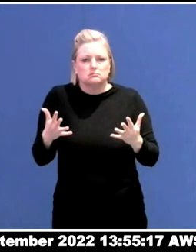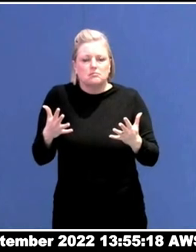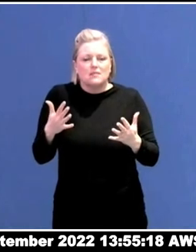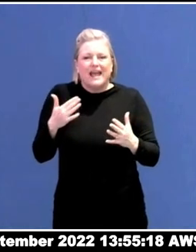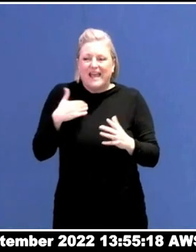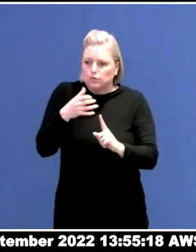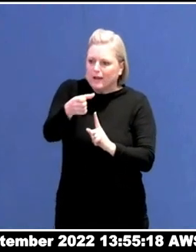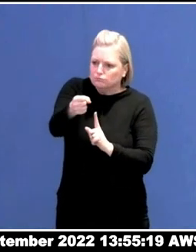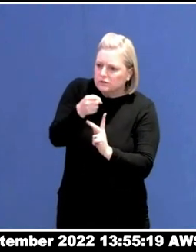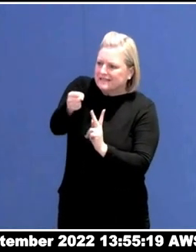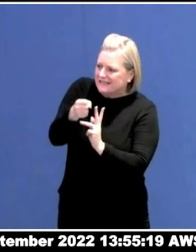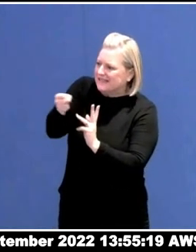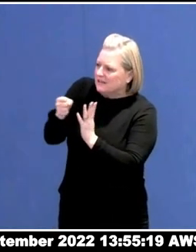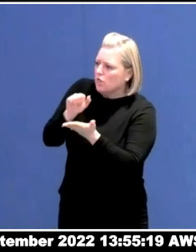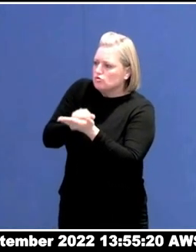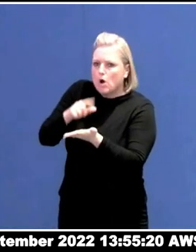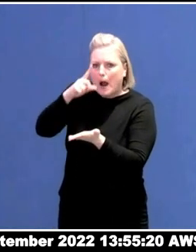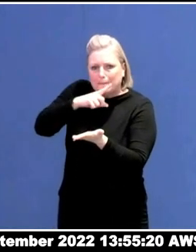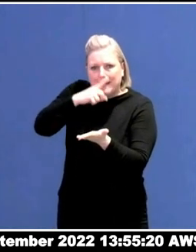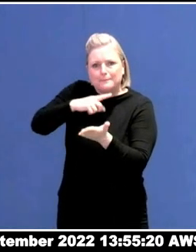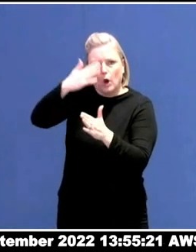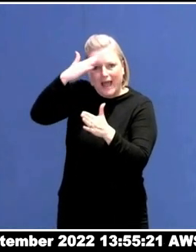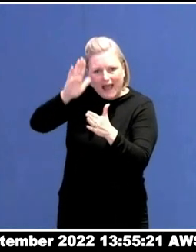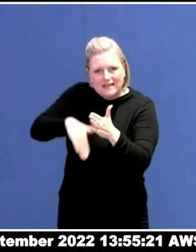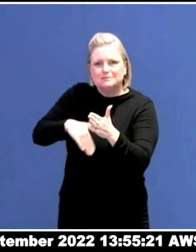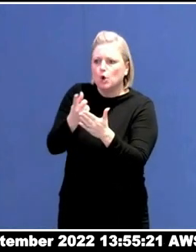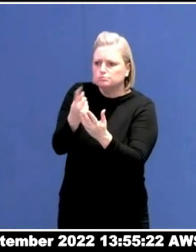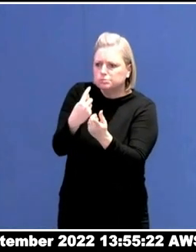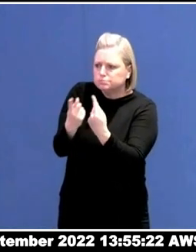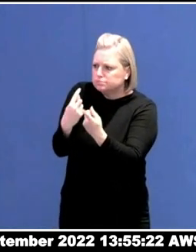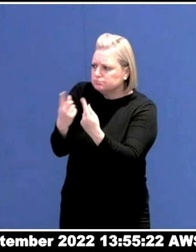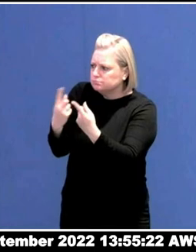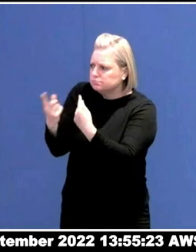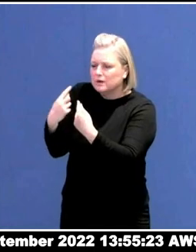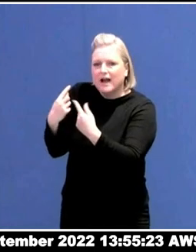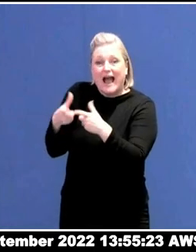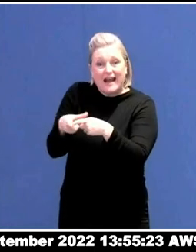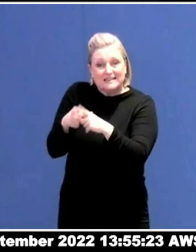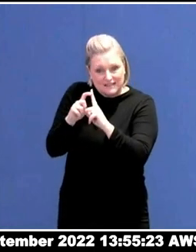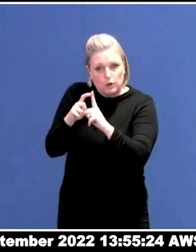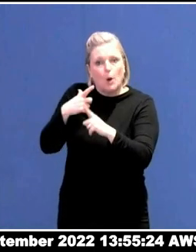that have got the skills you are talking about, and it's a very difficult task because it has to be grafted on to a punitive system.